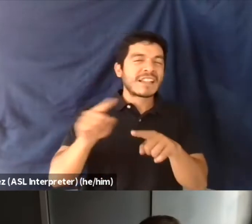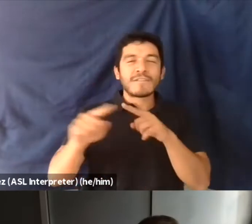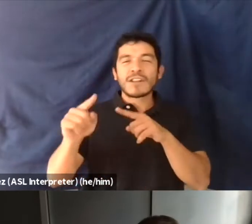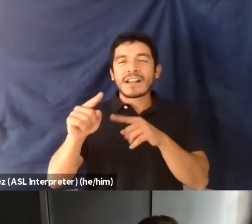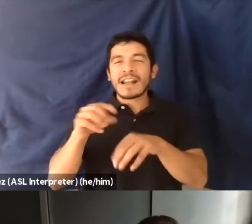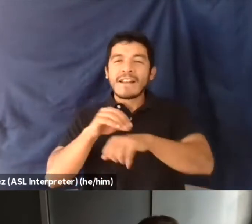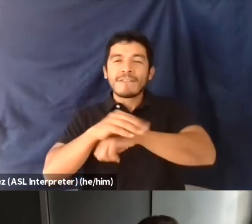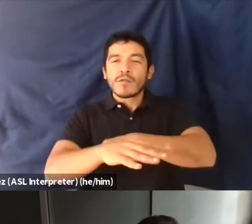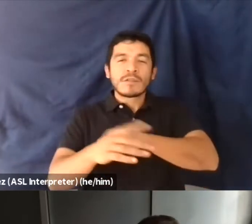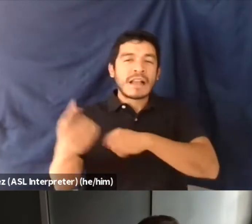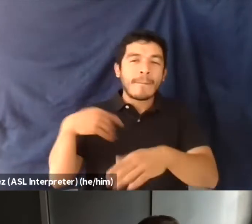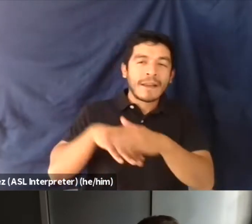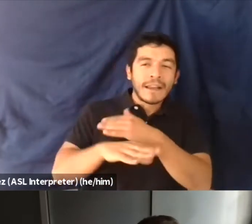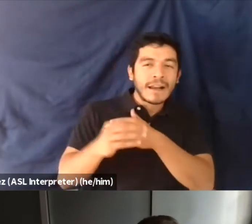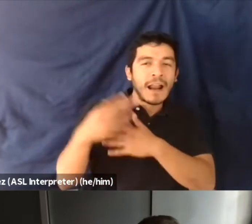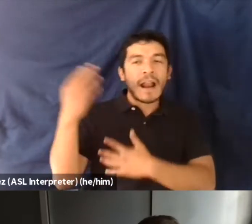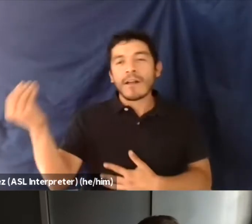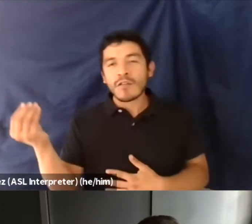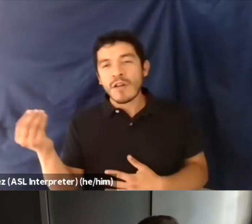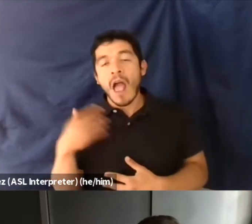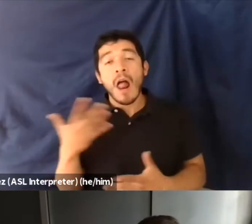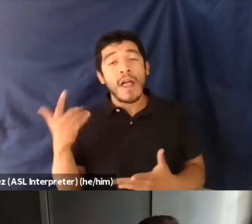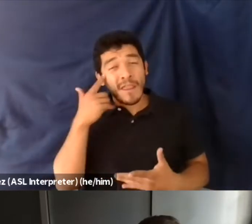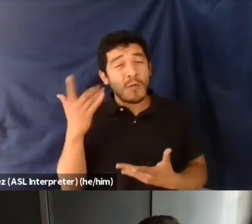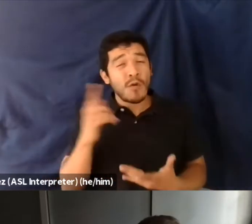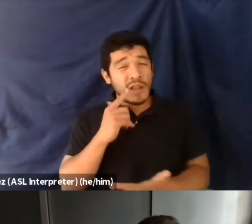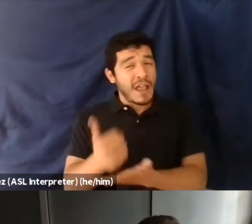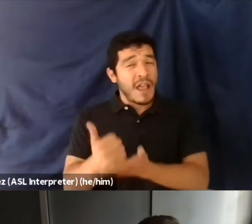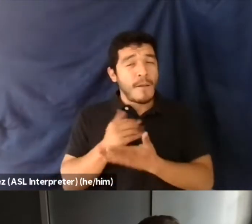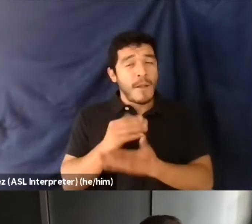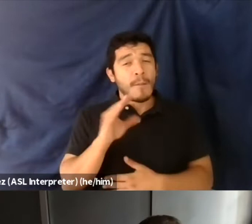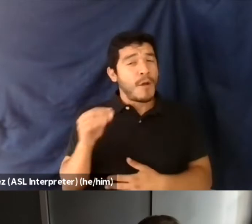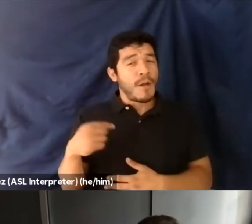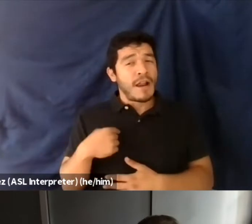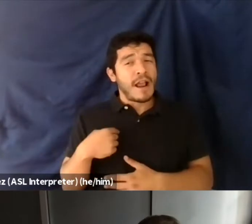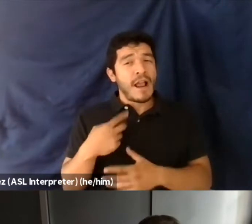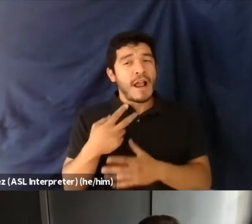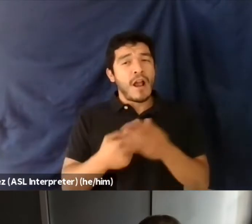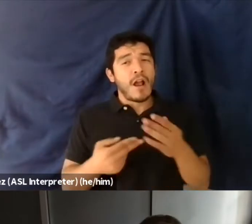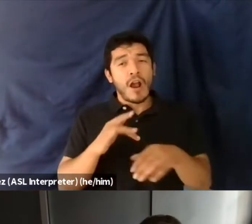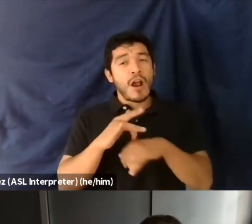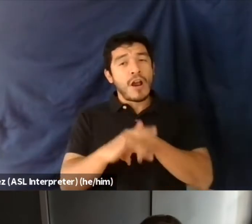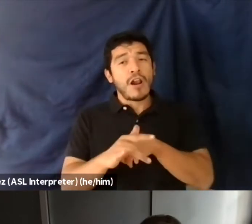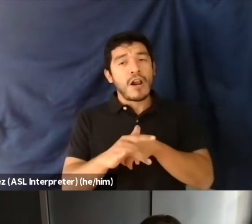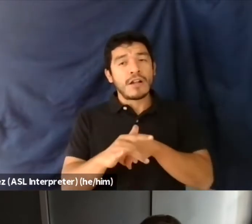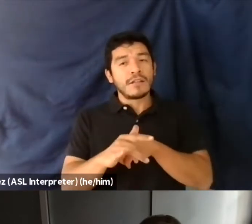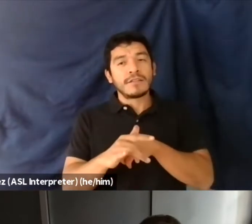And I think, you know, what really helped Bo and I early on was just sort of also that the Northern mind of images